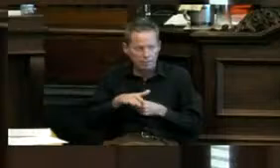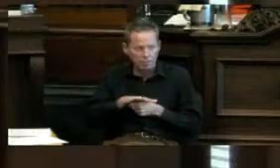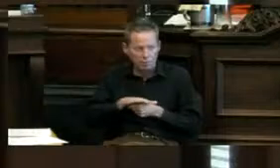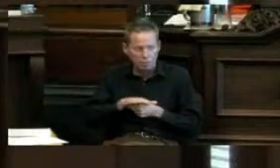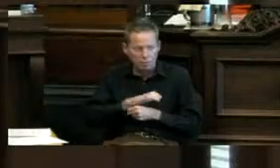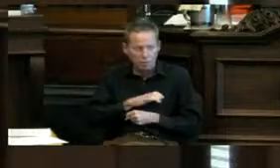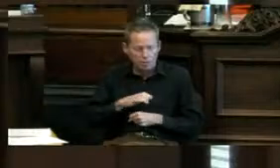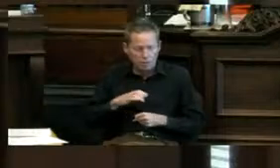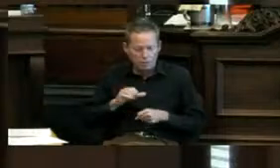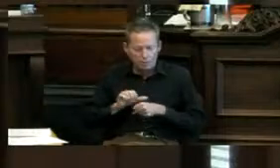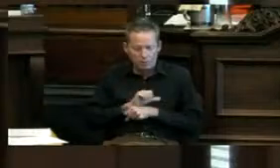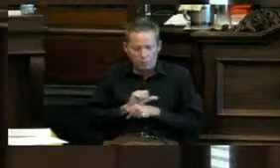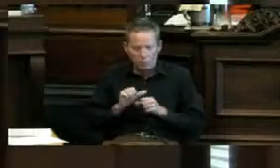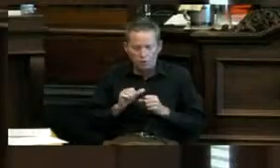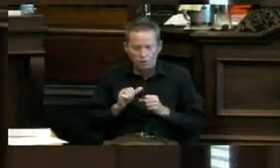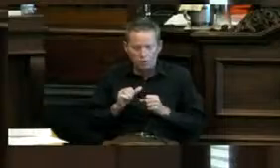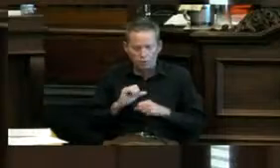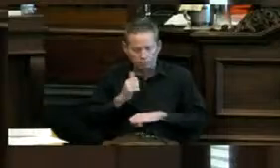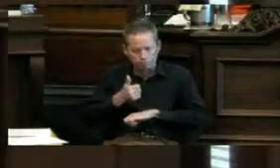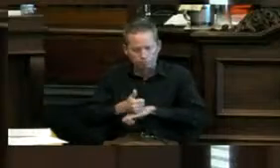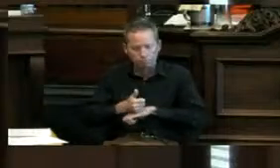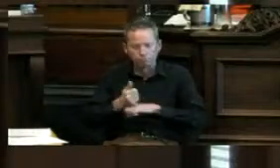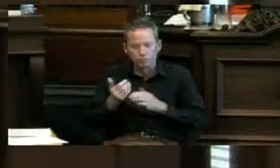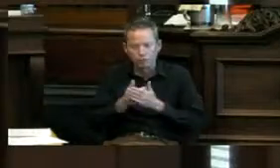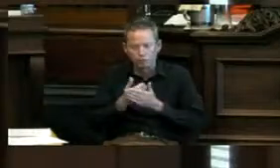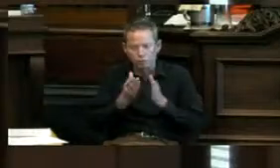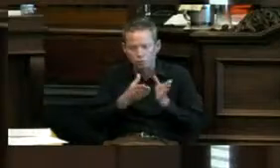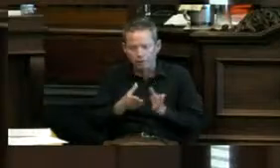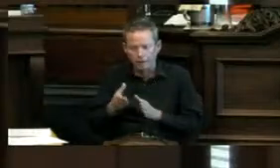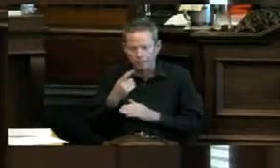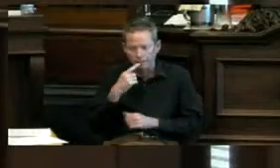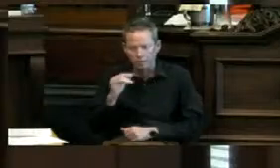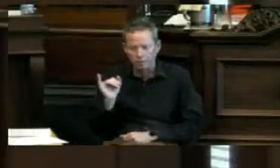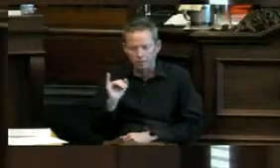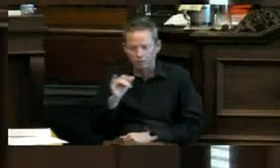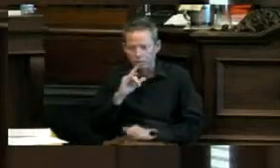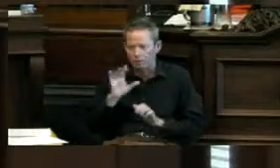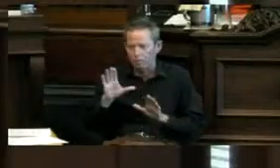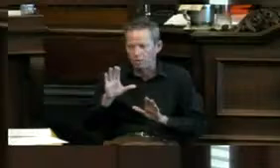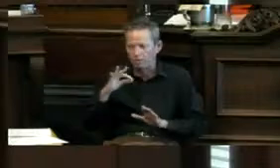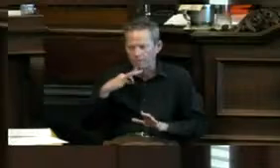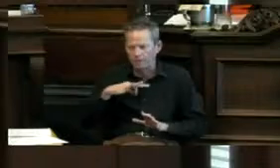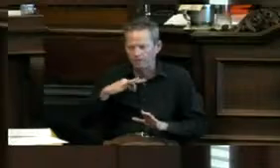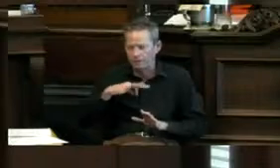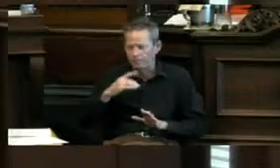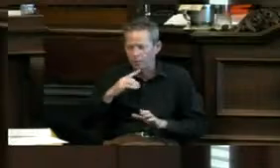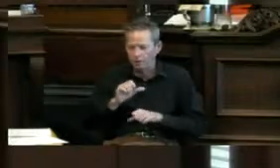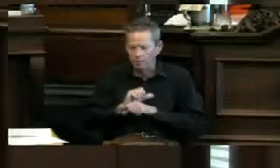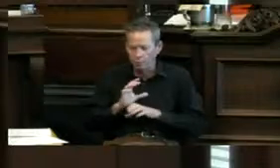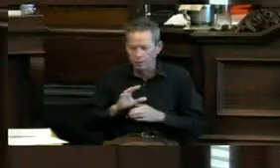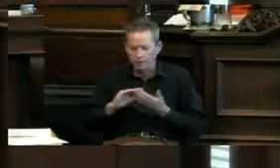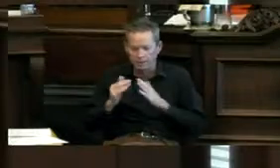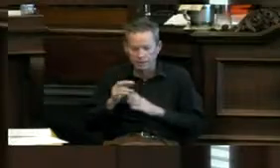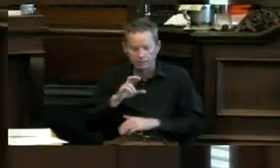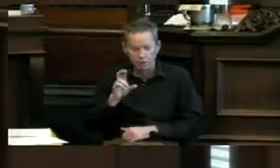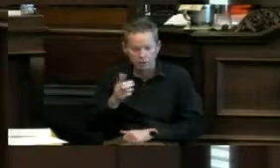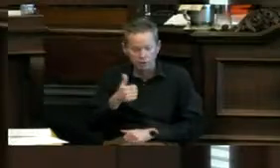changes this year. But big kudos to the HR team and the whole committee that worked to get